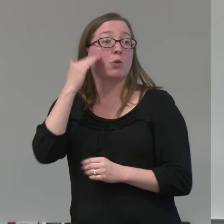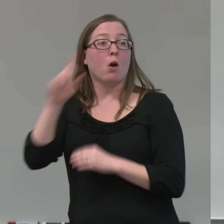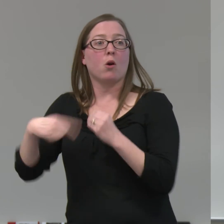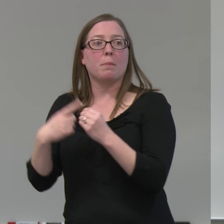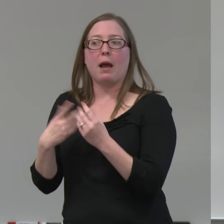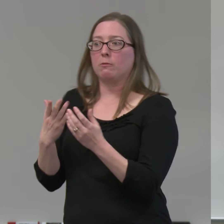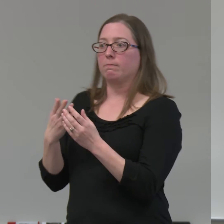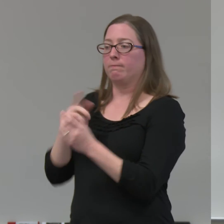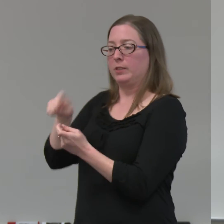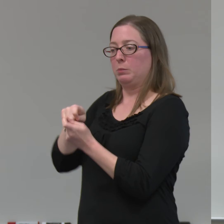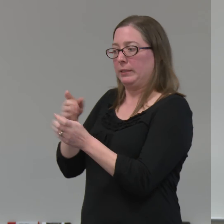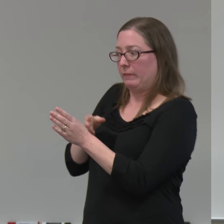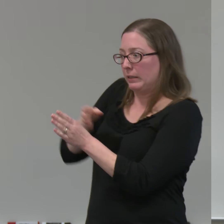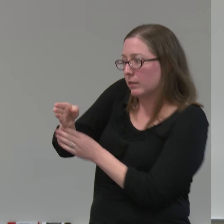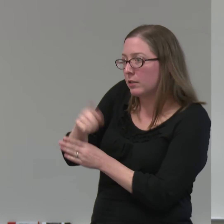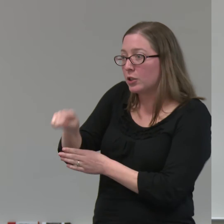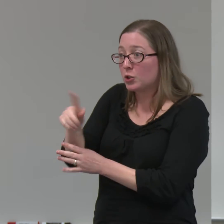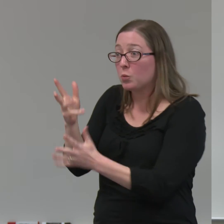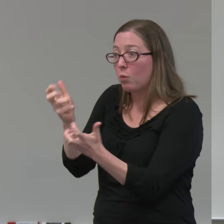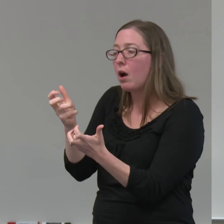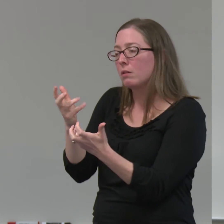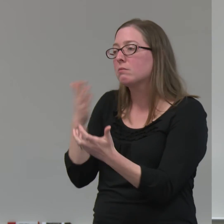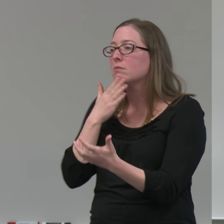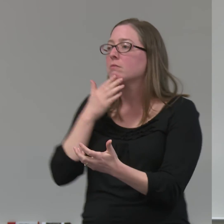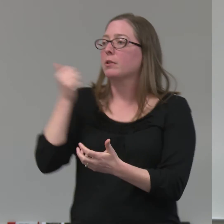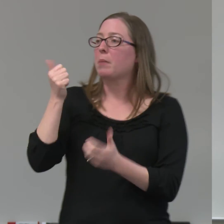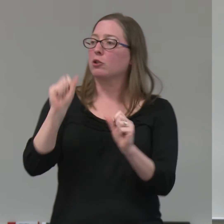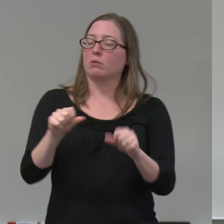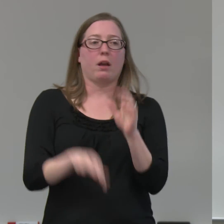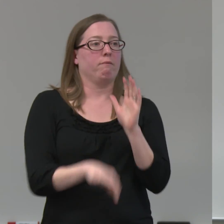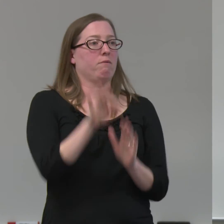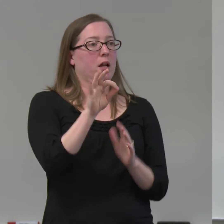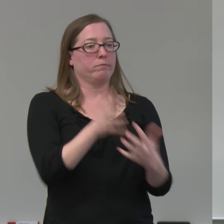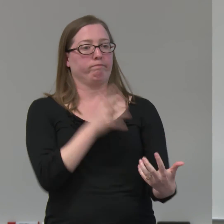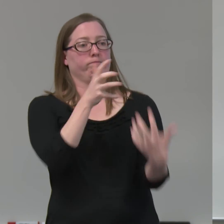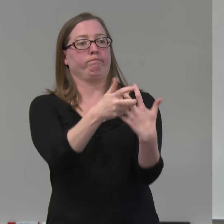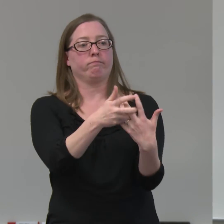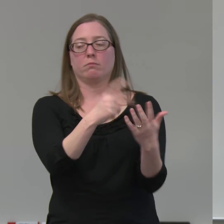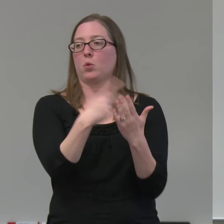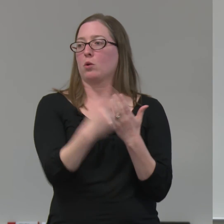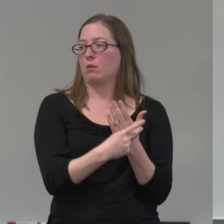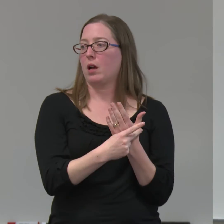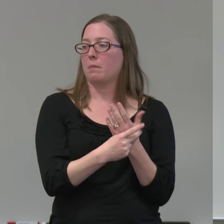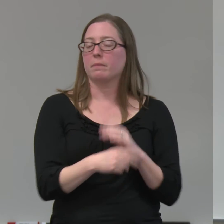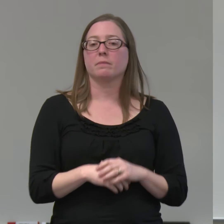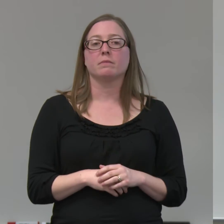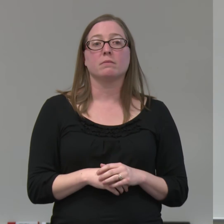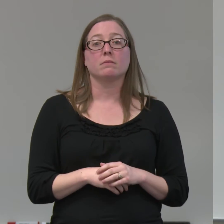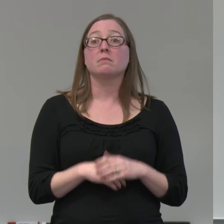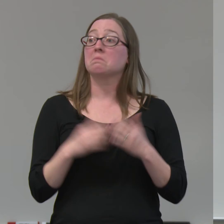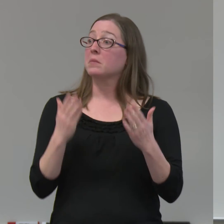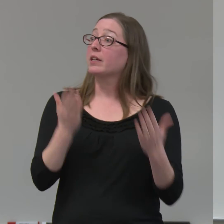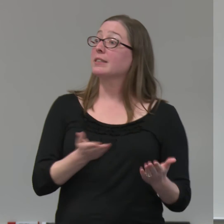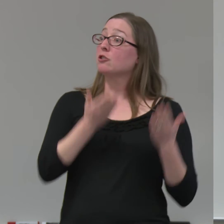you want to do, the easier that is because you can home in on the programs. You should get suggestions, right?